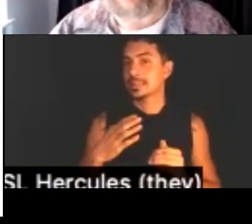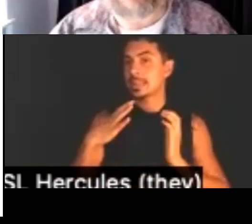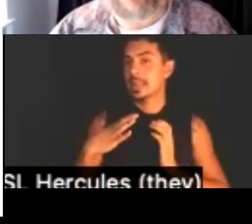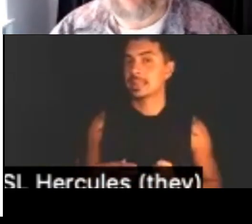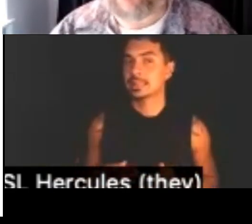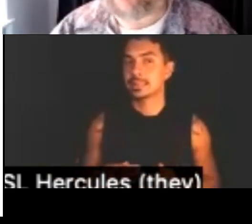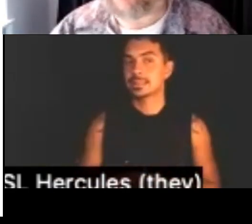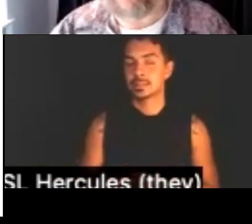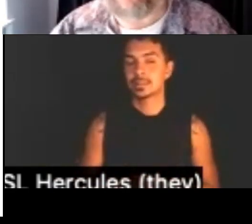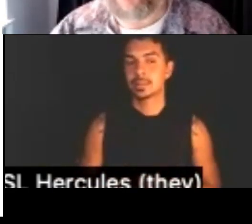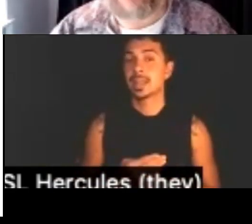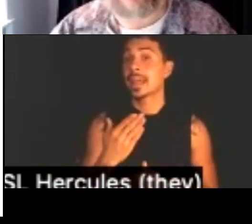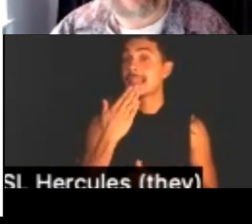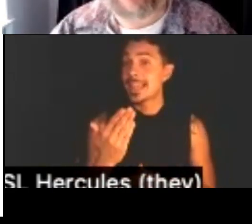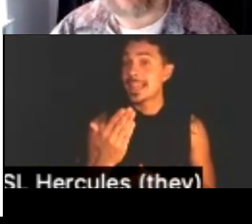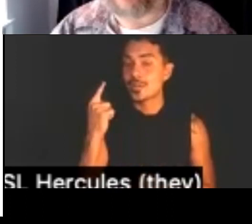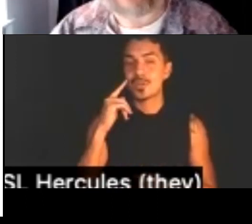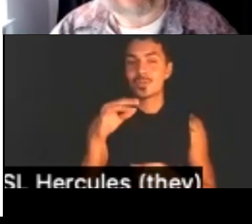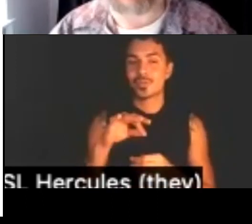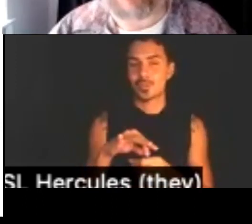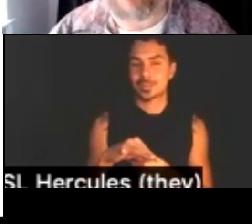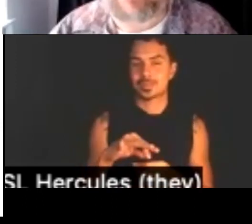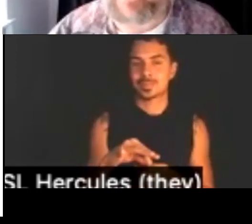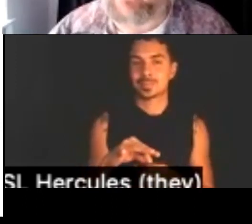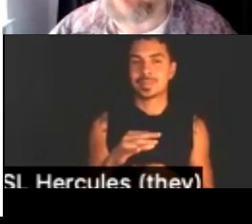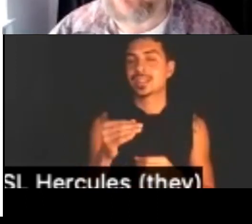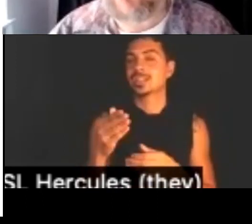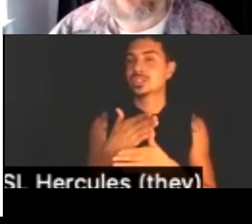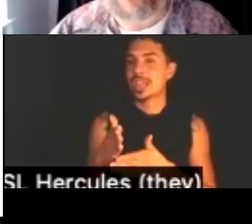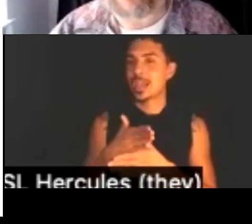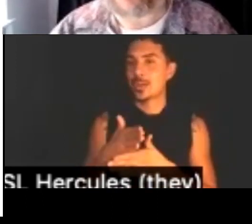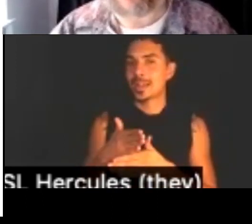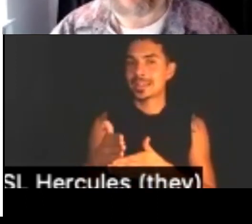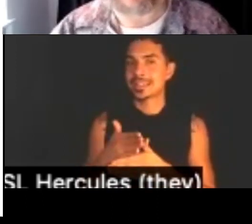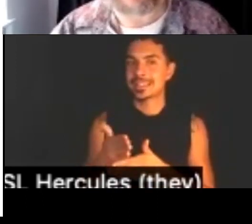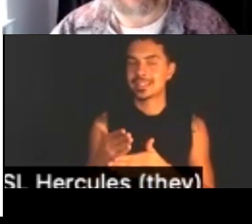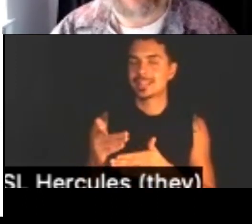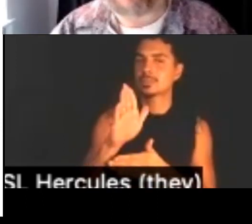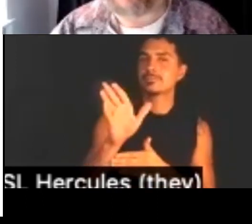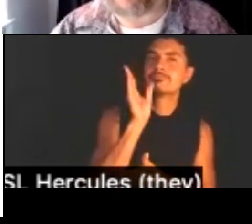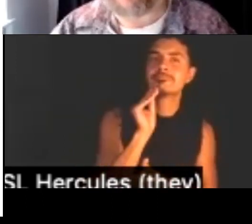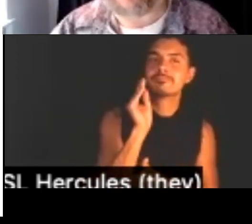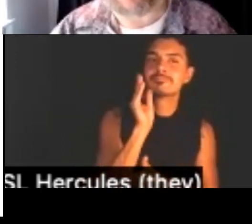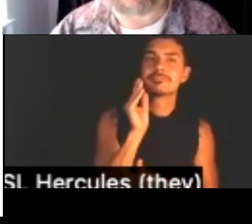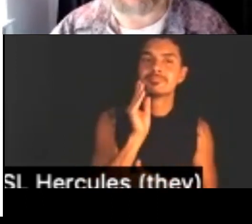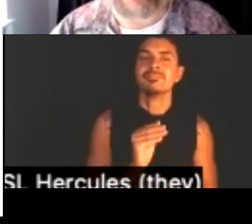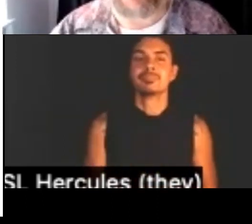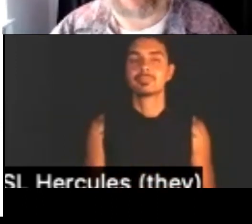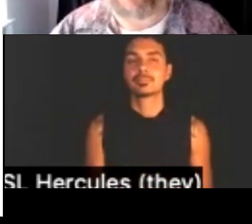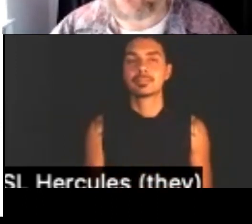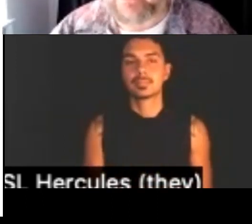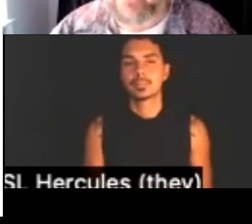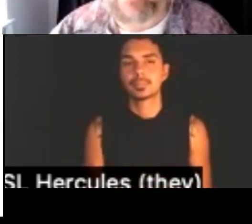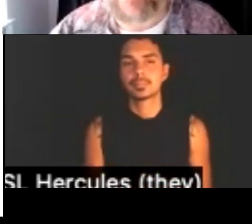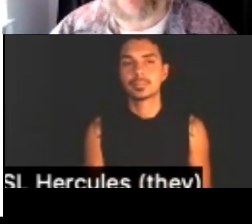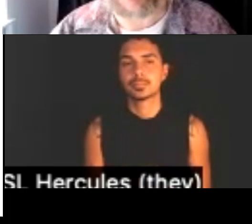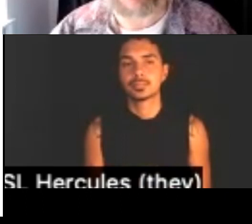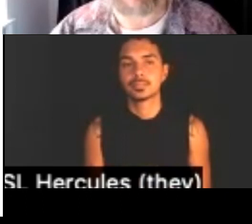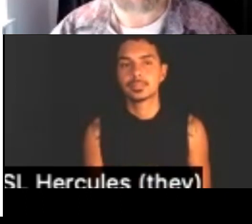So thank you for voting and sharing a little bit about what your experience has been in terms of volume of trans clients.